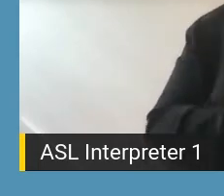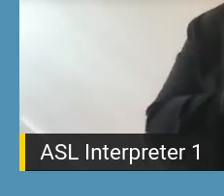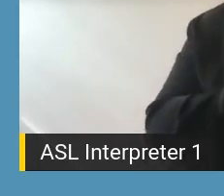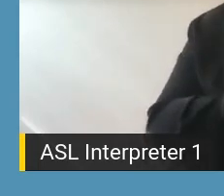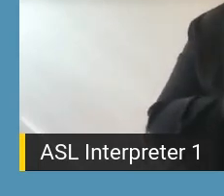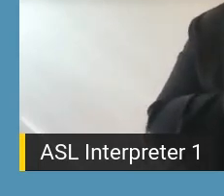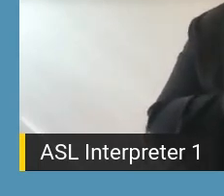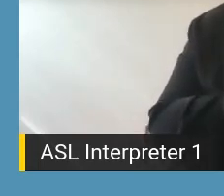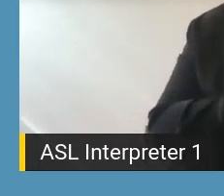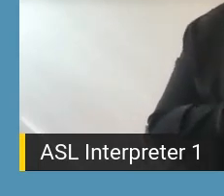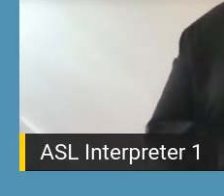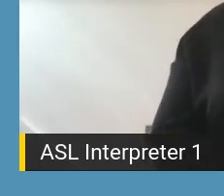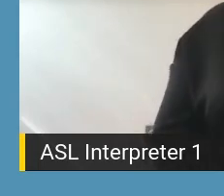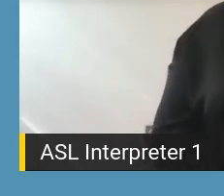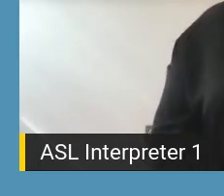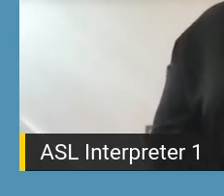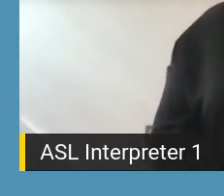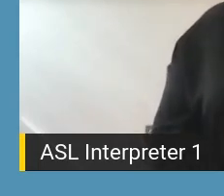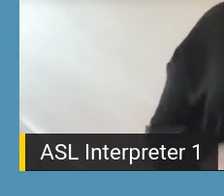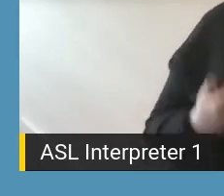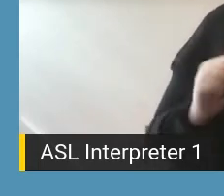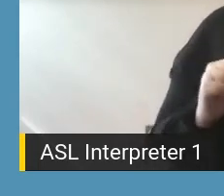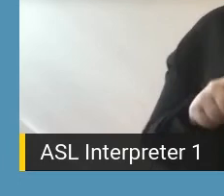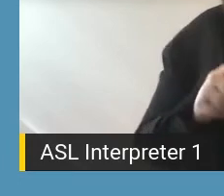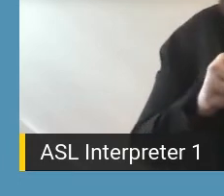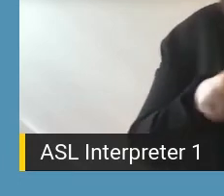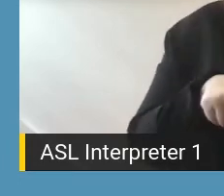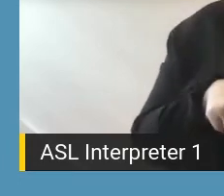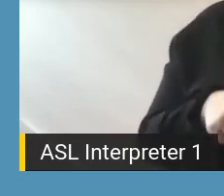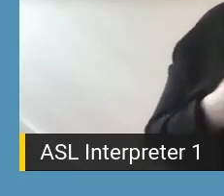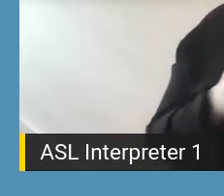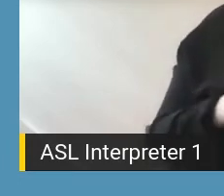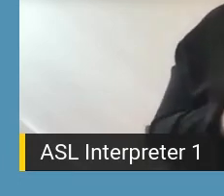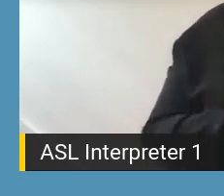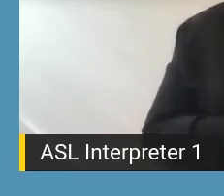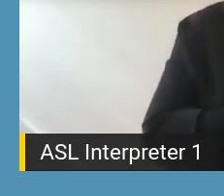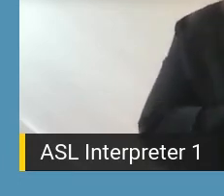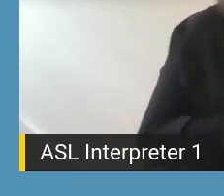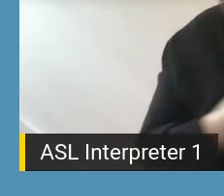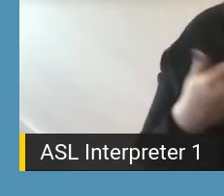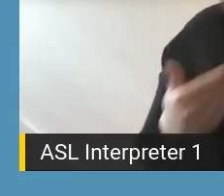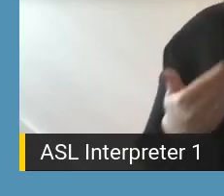three months. But try the 30-day trial and I think after that you will kind of get a